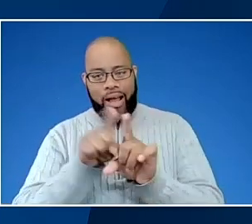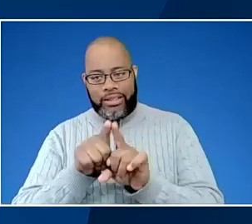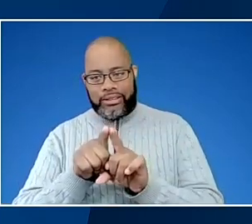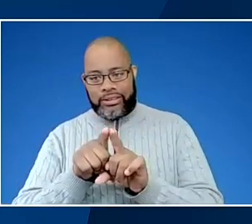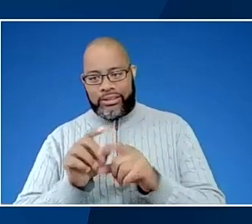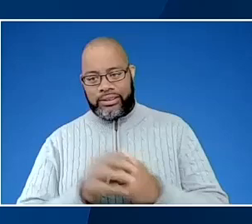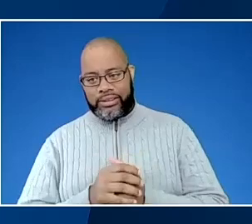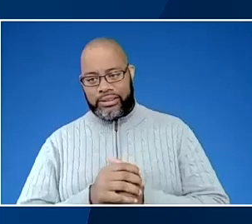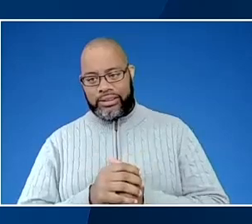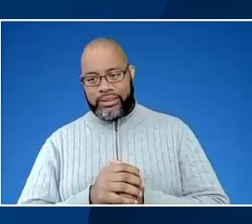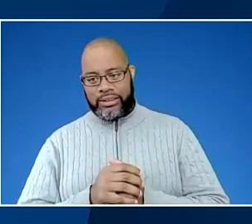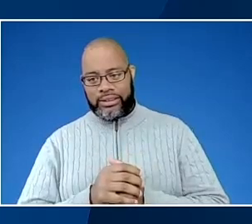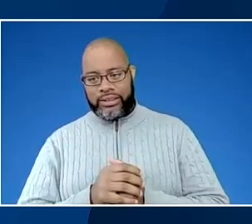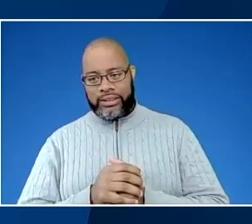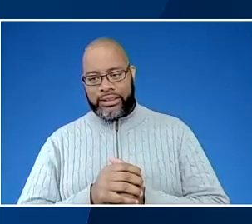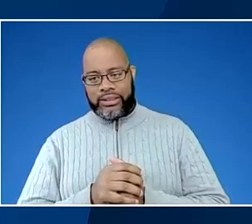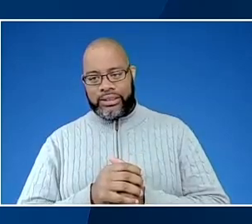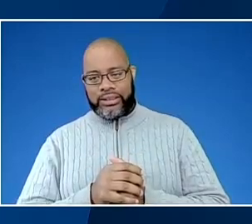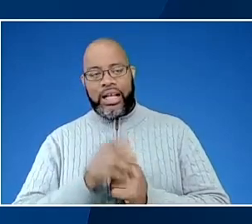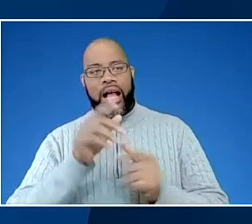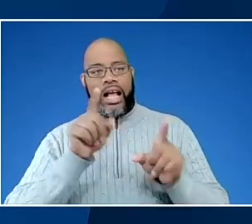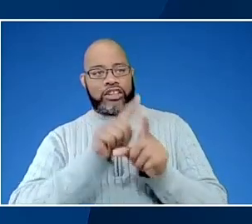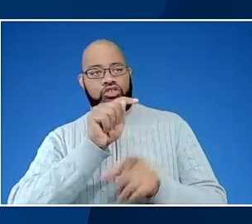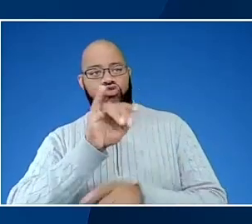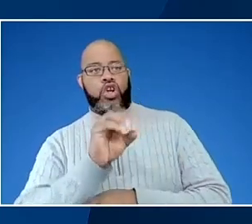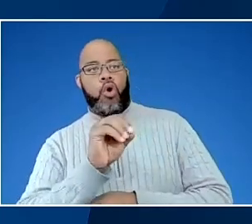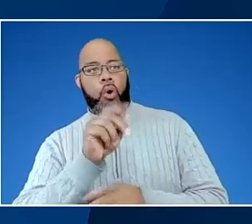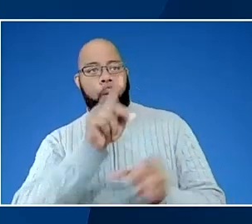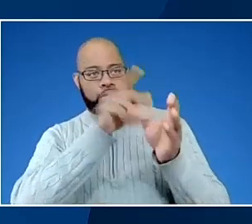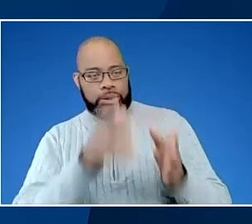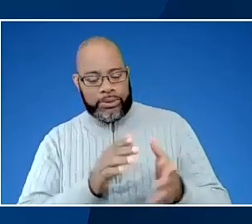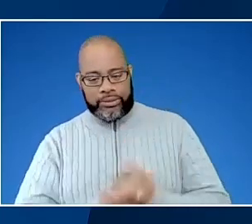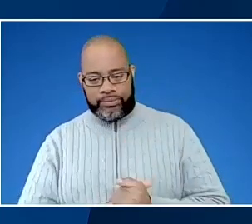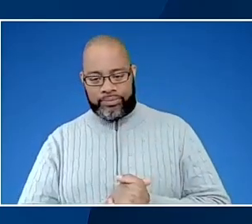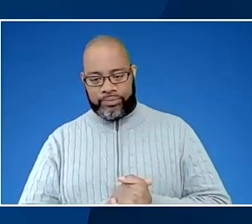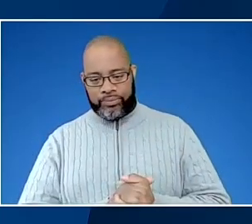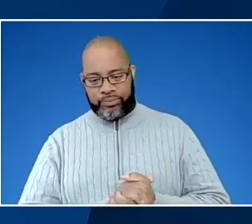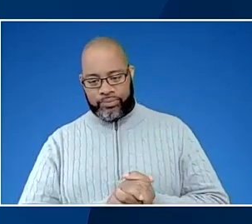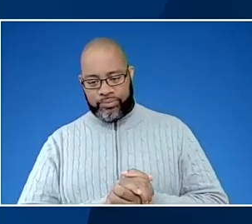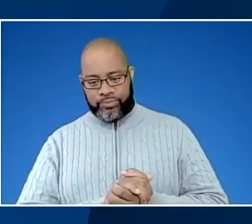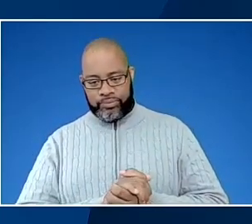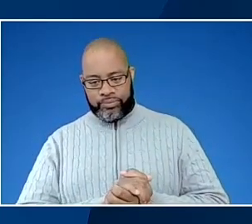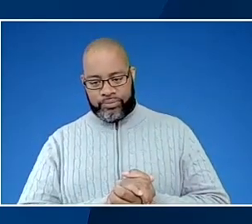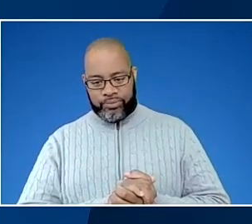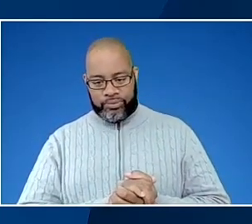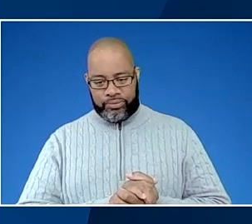in- as TRIO participants. And that's- yeah, so I hope that answered